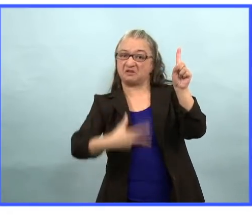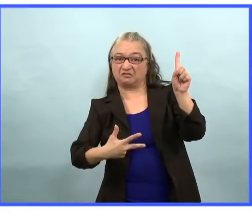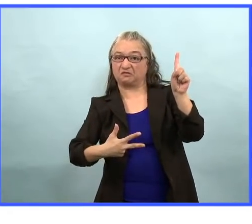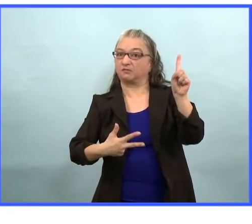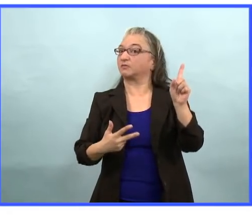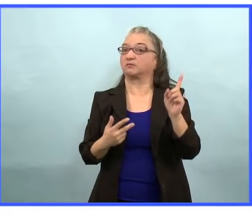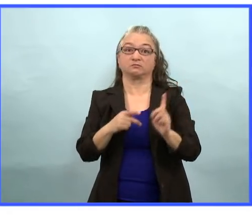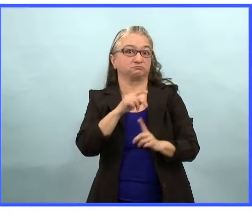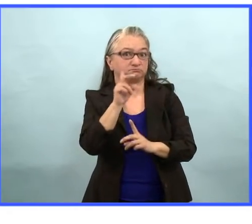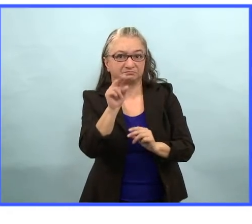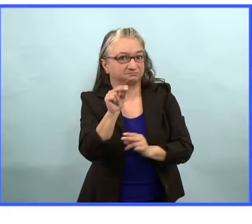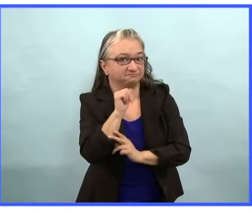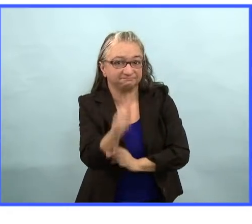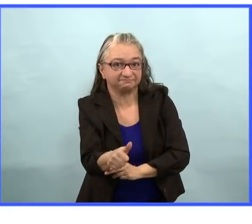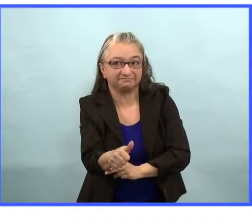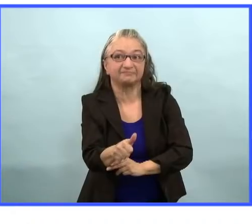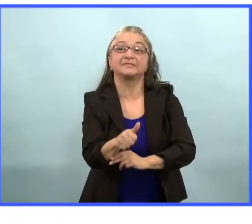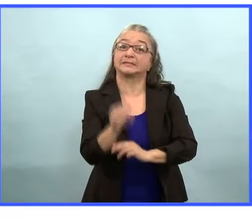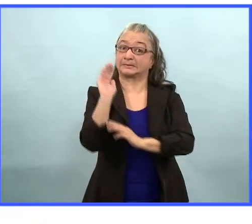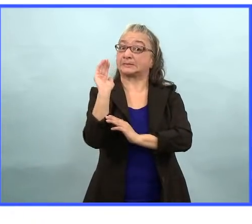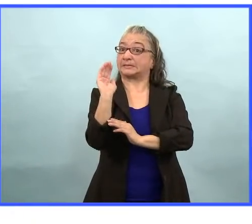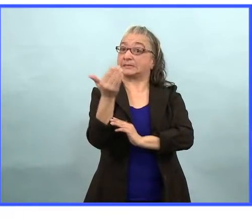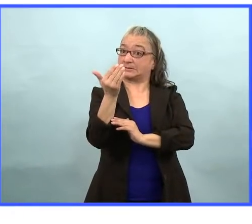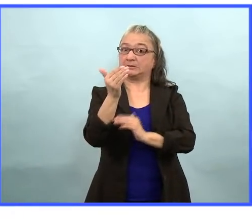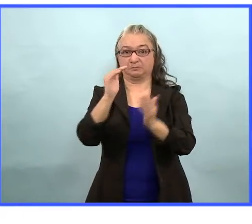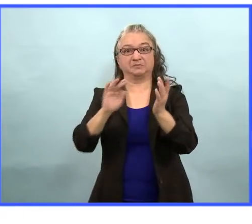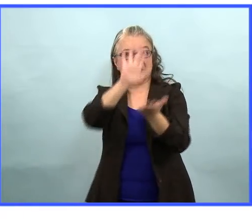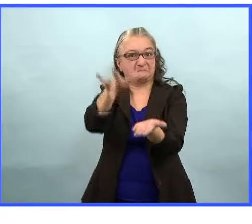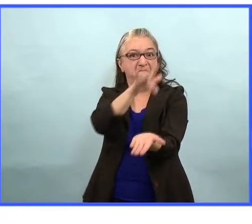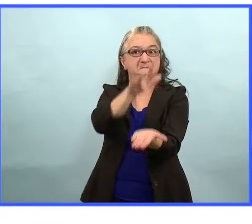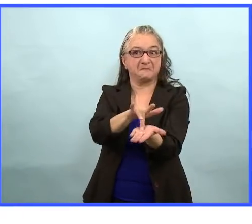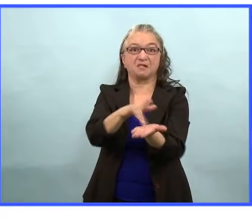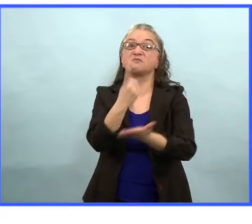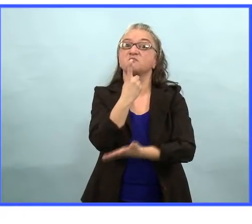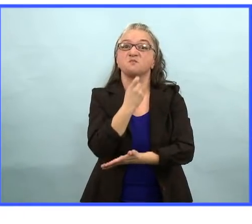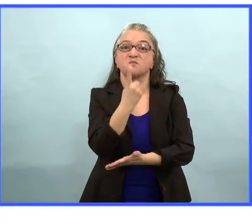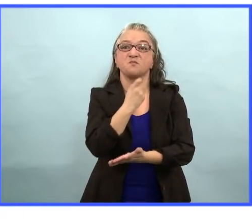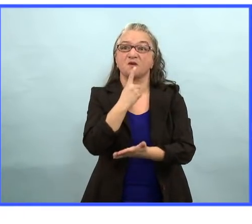particularly in the middle of the graph there we can see the red bars were actually higher